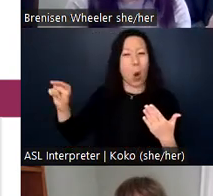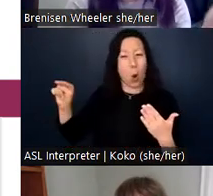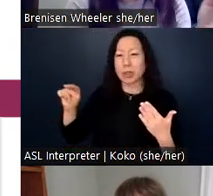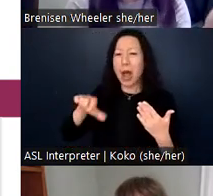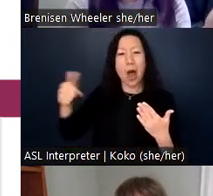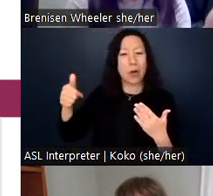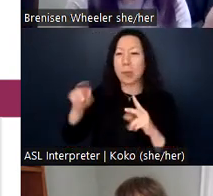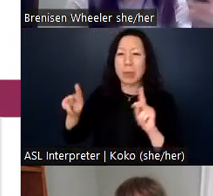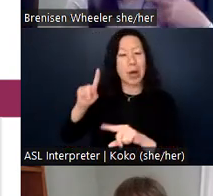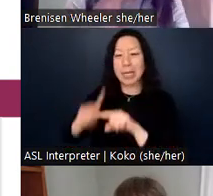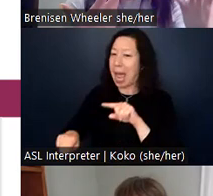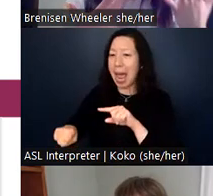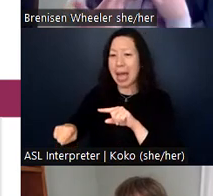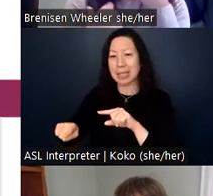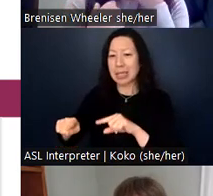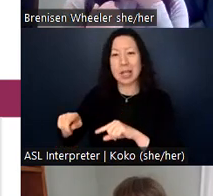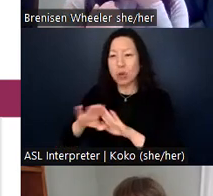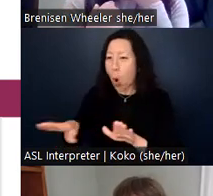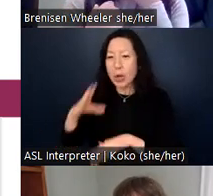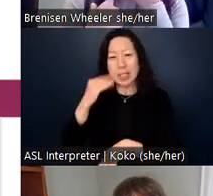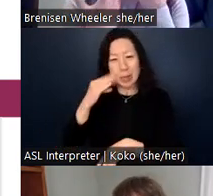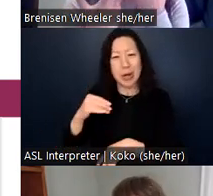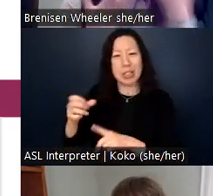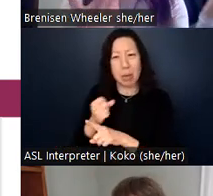abuse. 13:01:06 And today Well, now, today this month